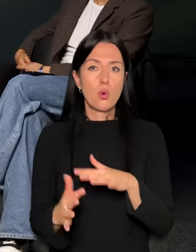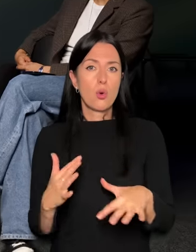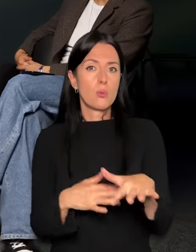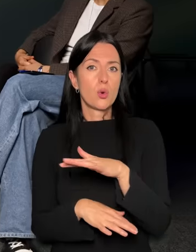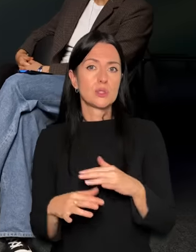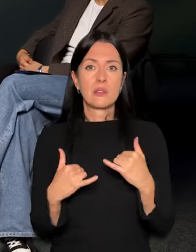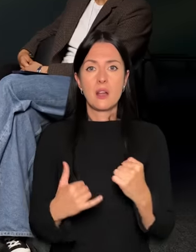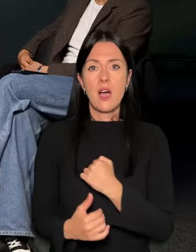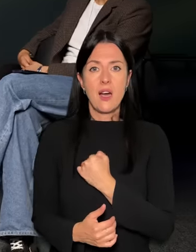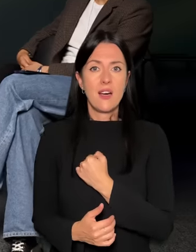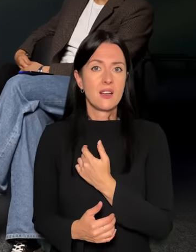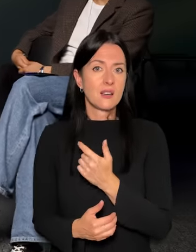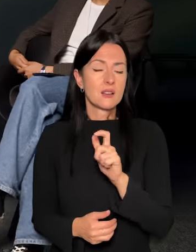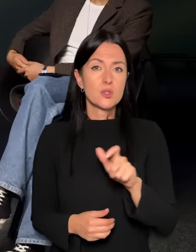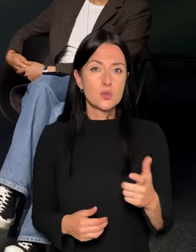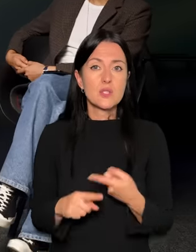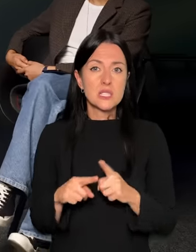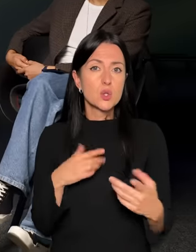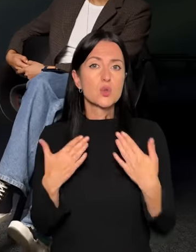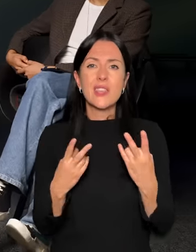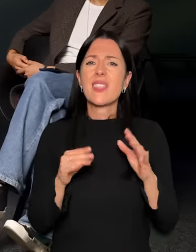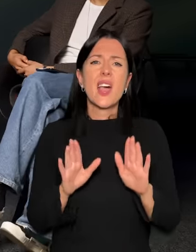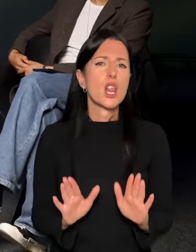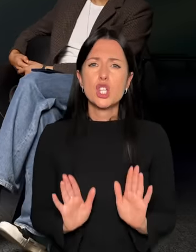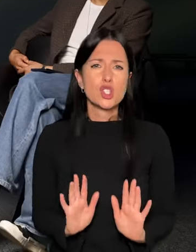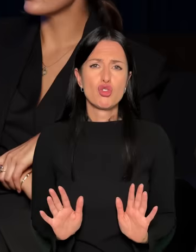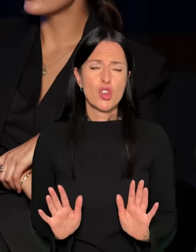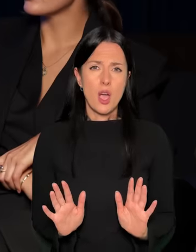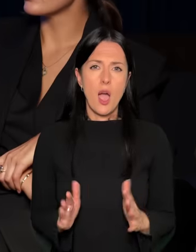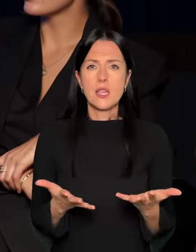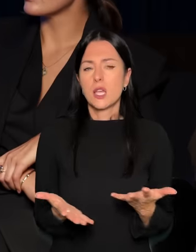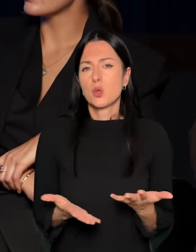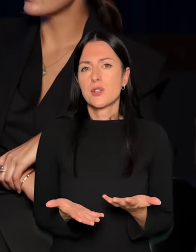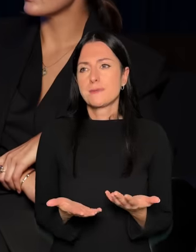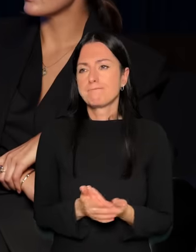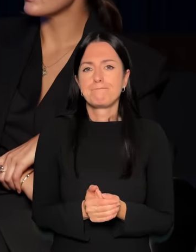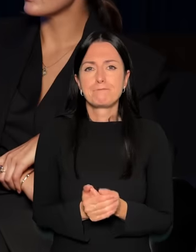space. An adequate space for the military. And this concerns not just the moments